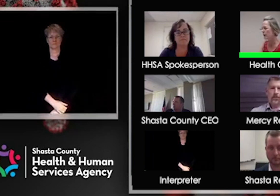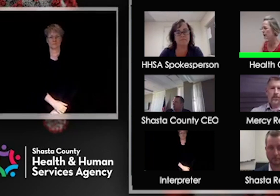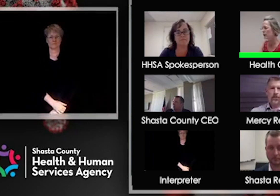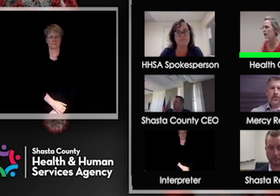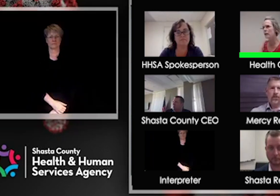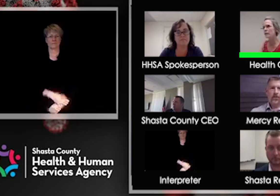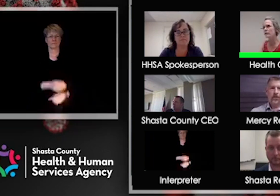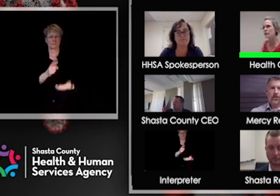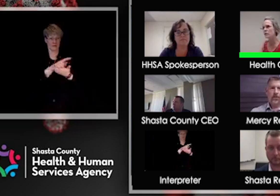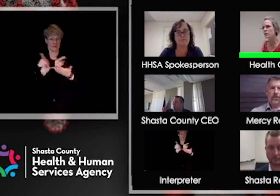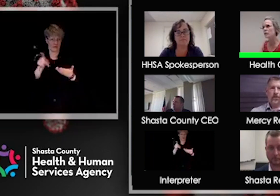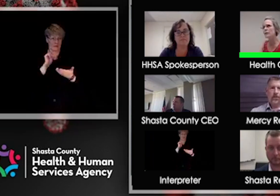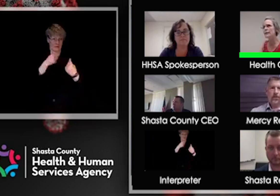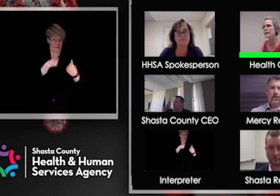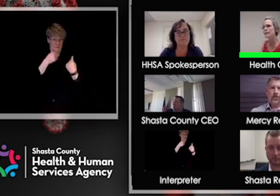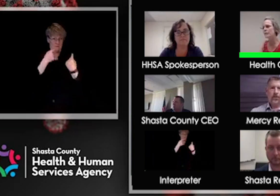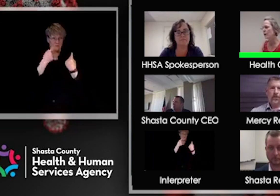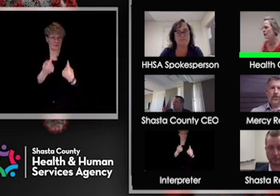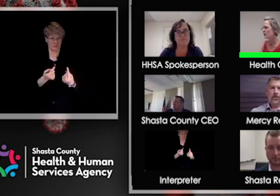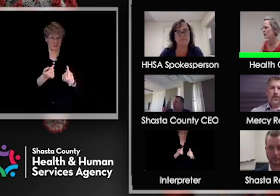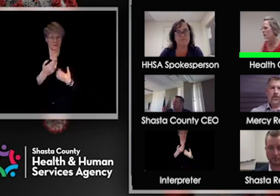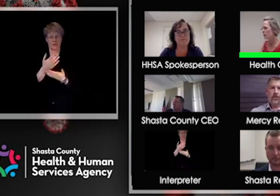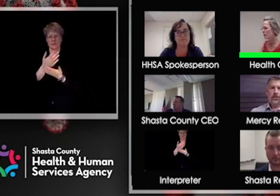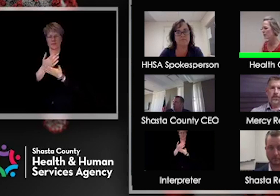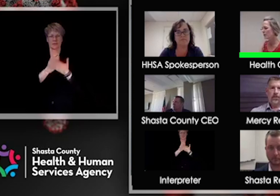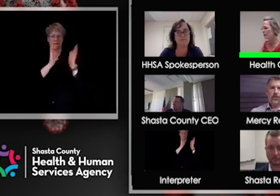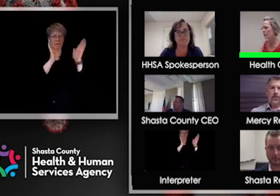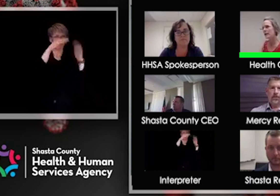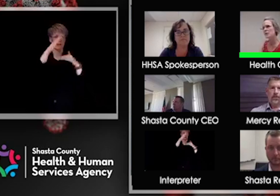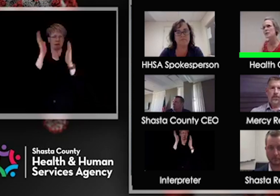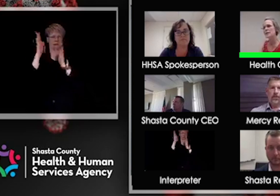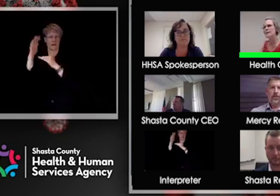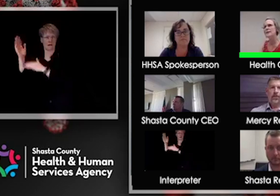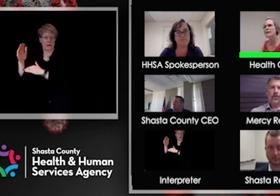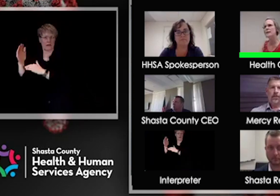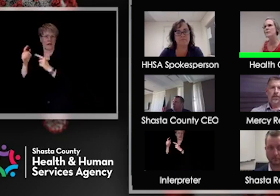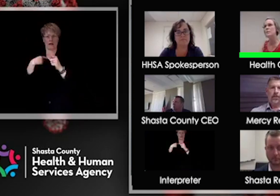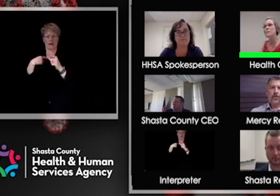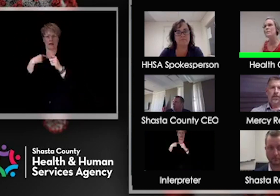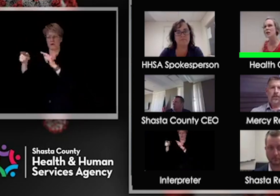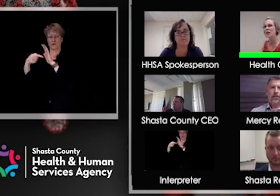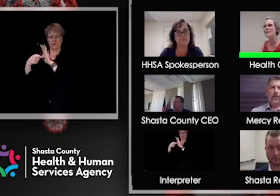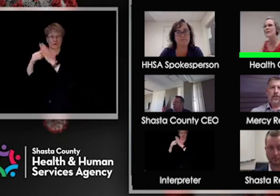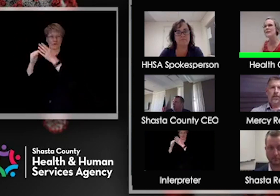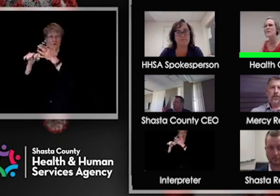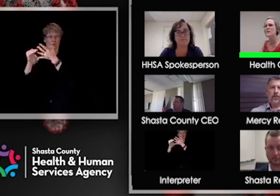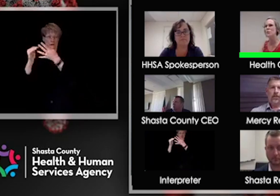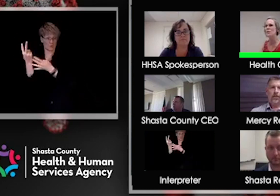that are at level two. So, our positivity rate, because we are testing symptomatic contacts,